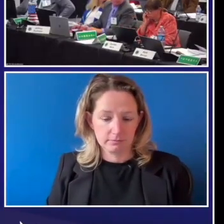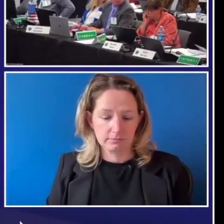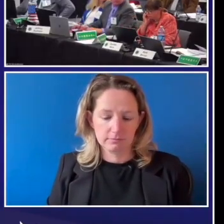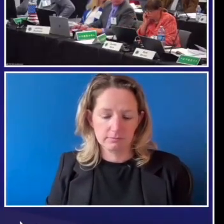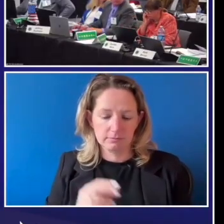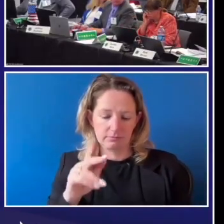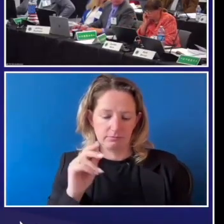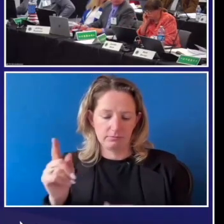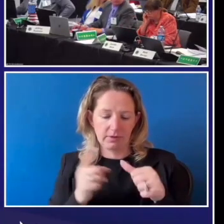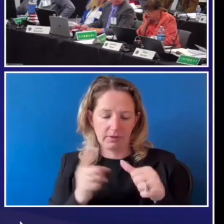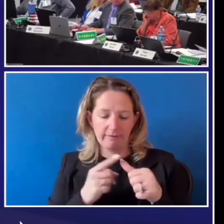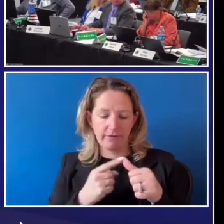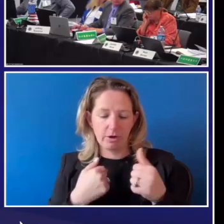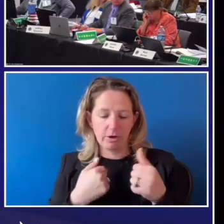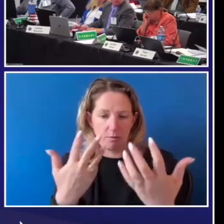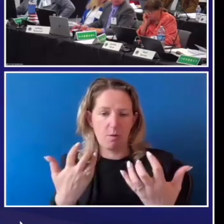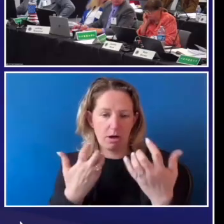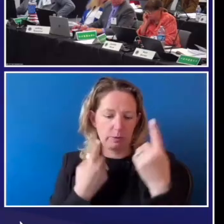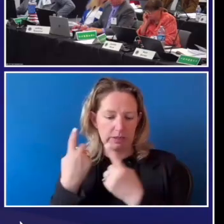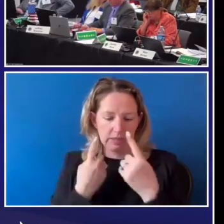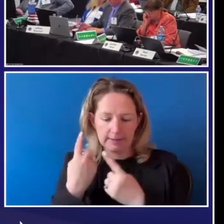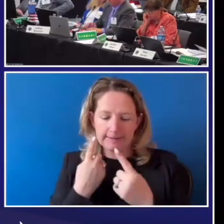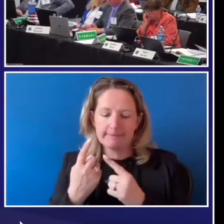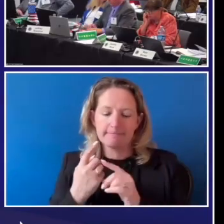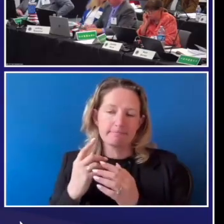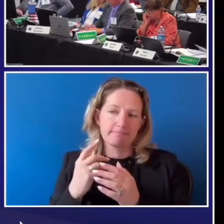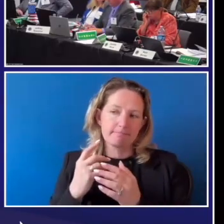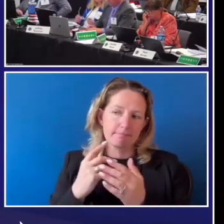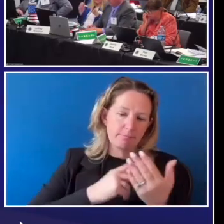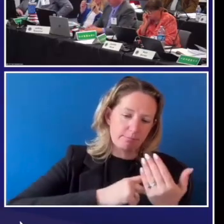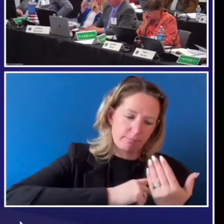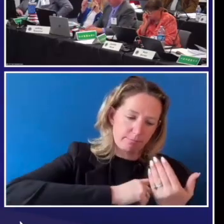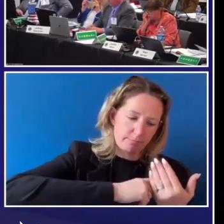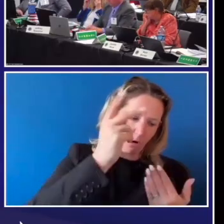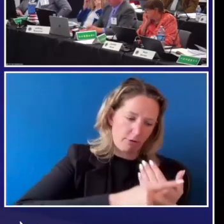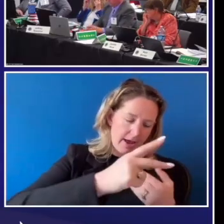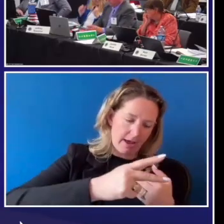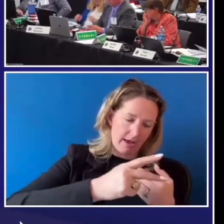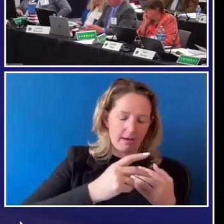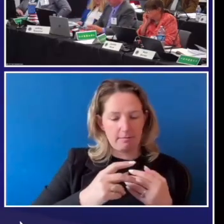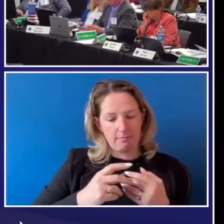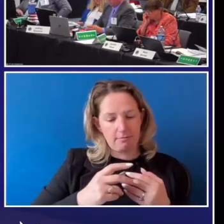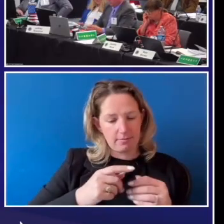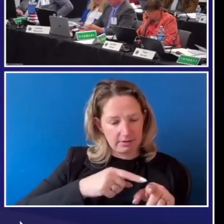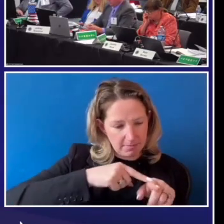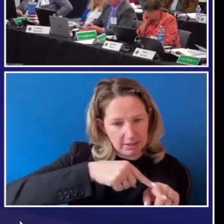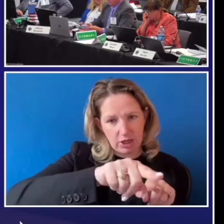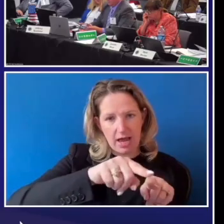as it relates to the programatic specialized, um, section and just the link. I just want to speak from Nisiki experience.